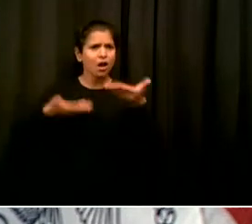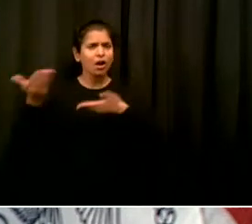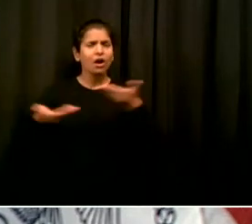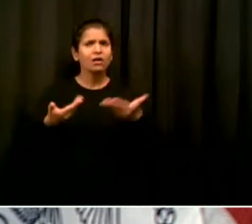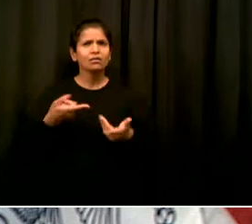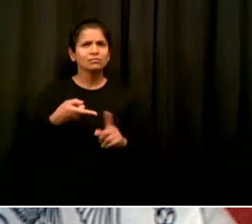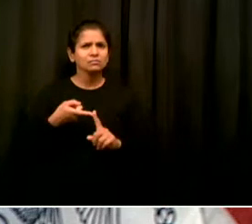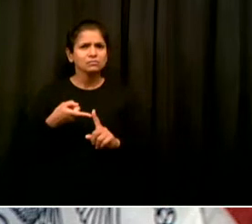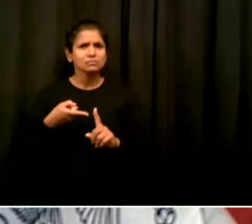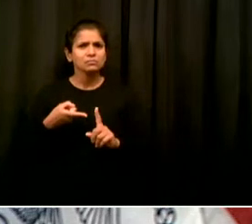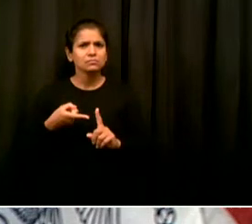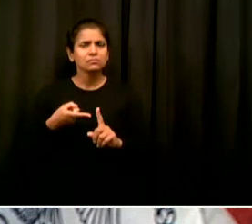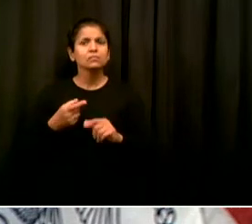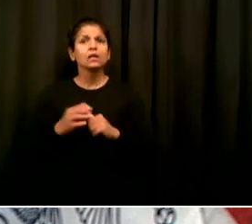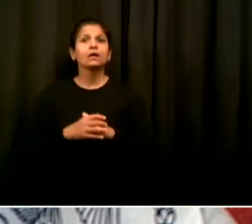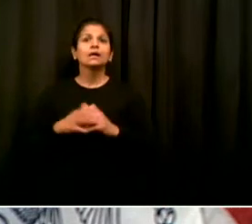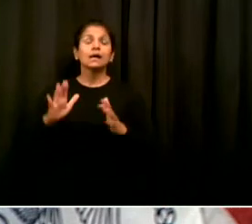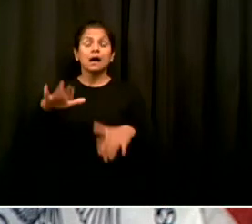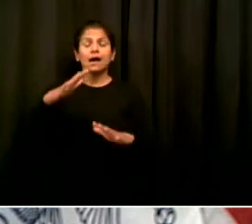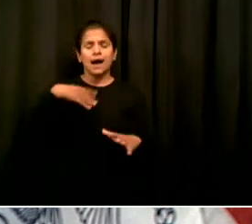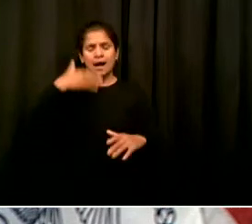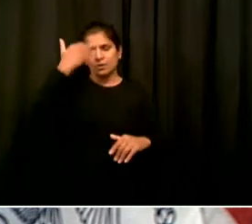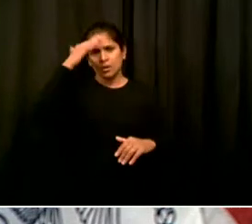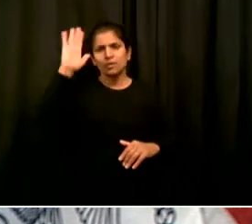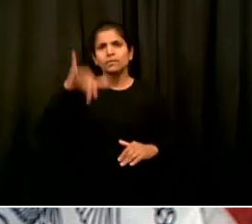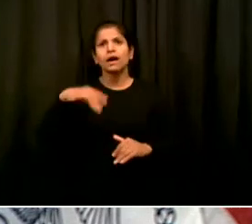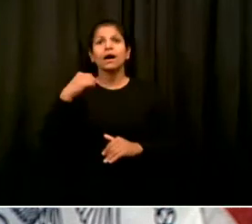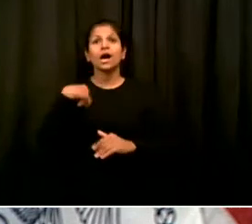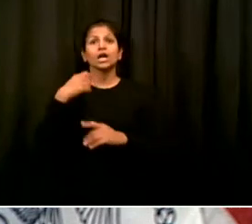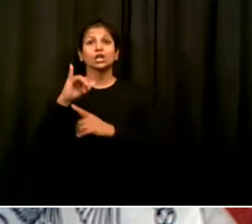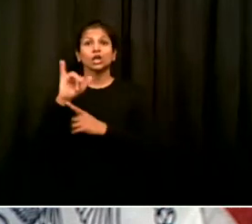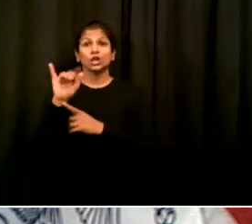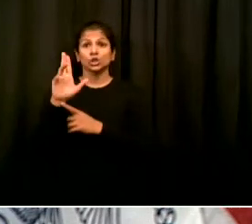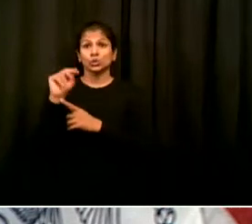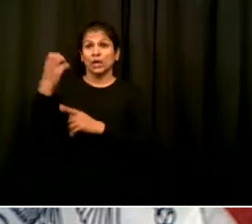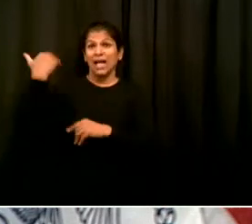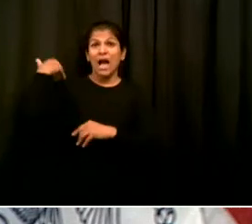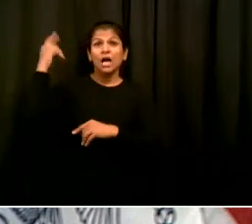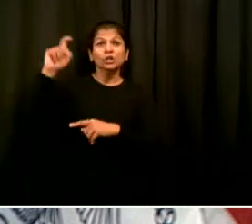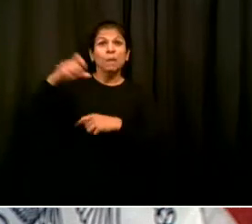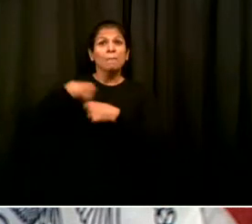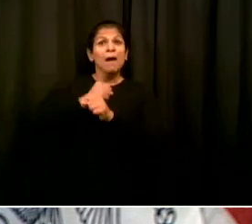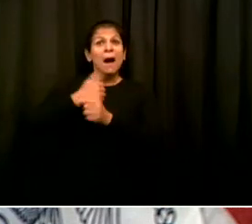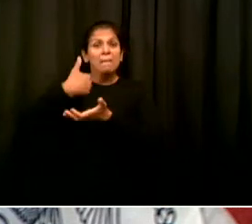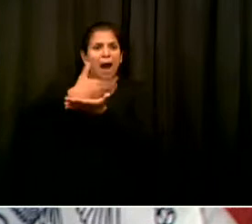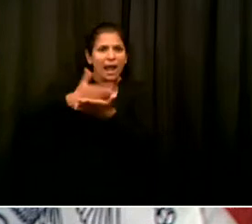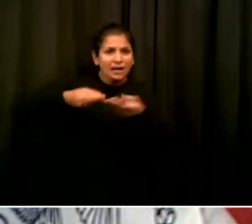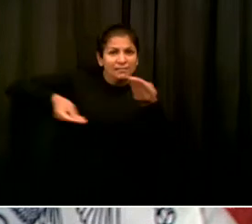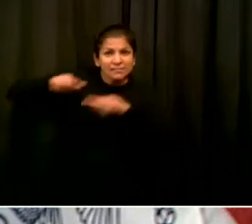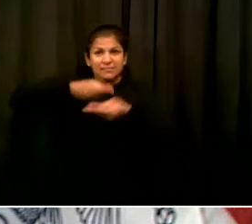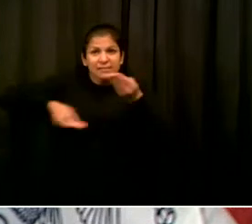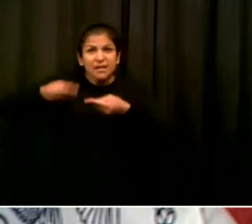POLICE OFFICERS. DEIGN A YOU KNOW W AWHT? THE TIME OF THE BUDGET IN JUNE WHEE REA DECISION